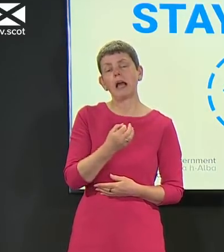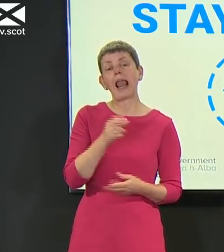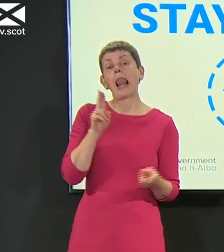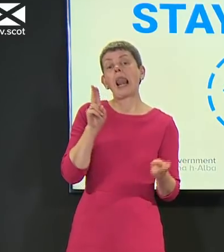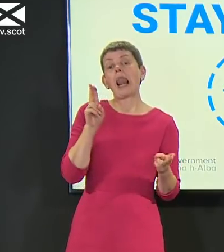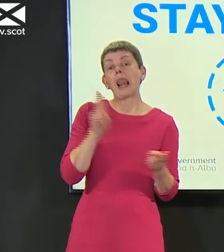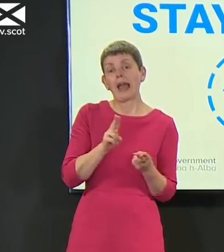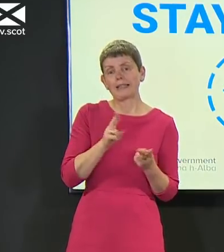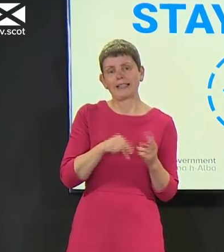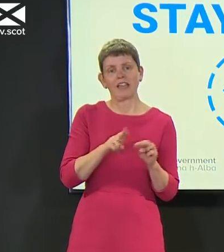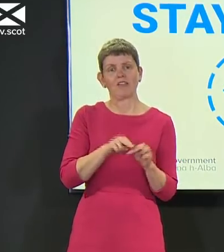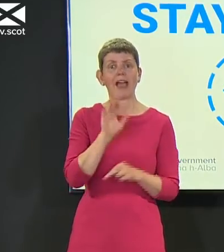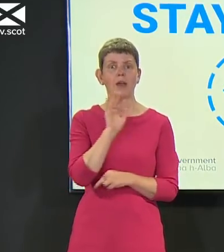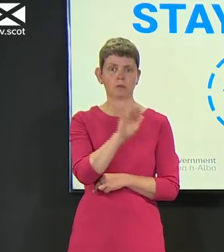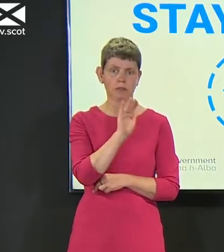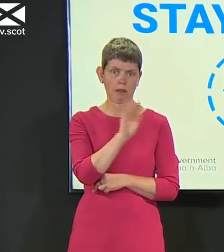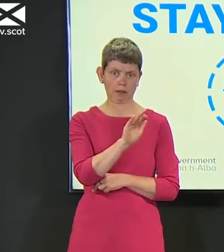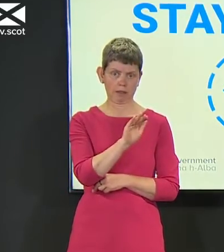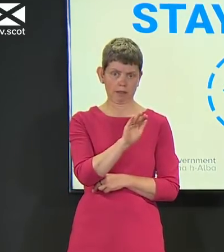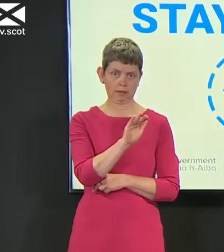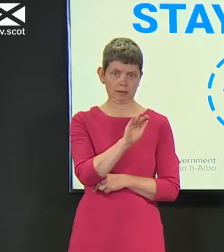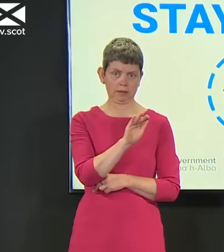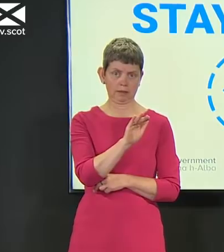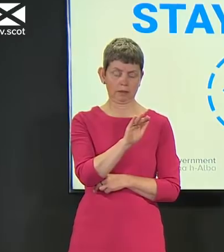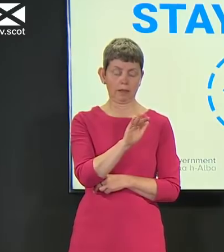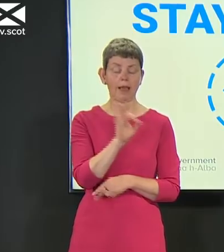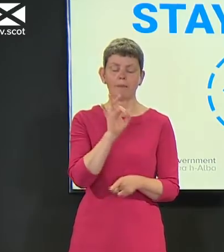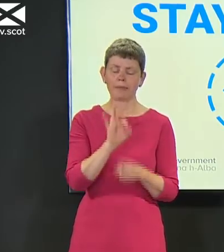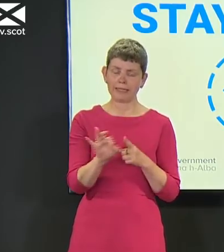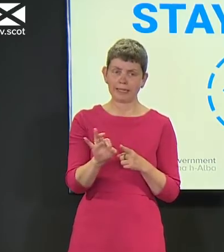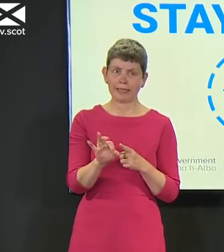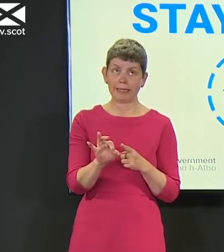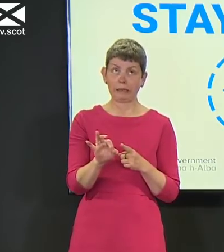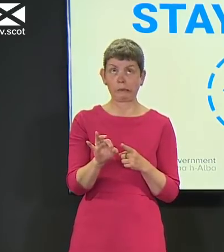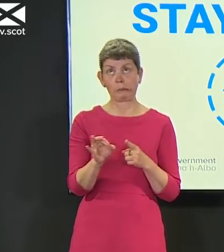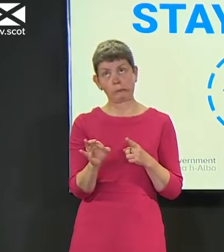gatherings and particularly as the weather and i hesitate to say this in Scotland but as the